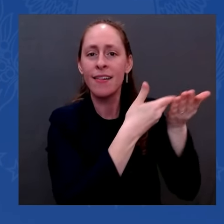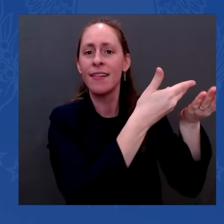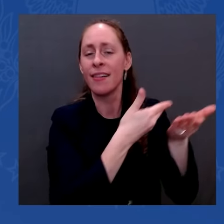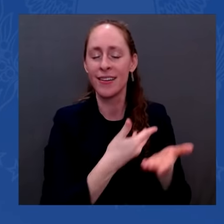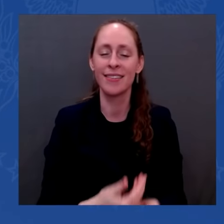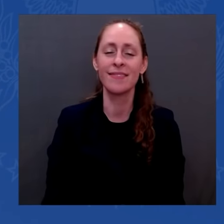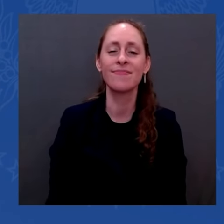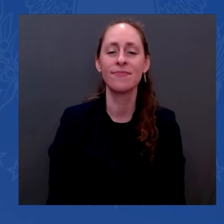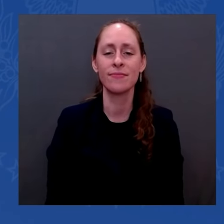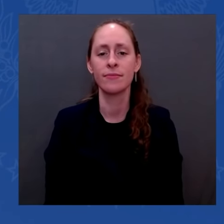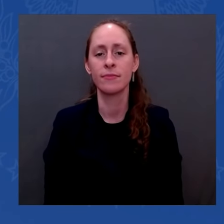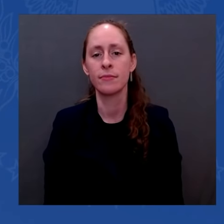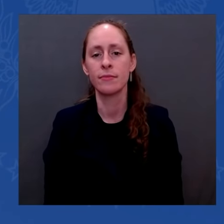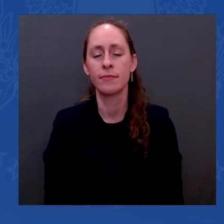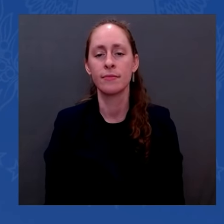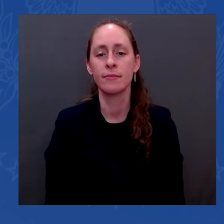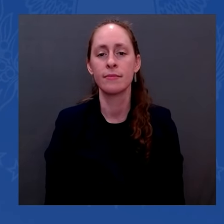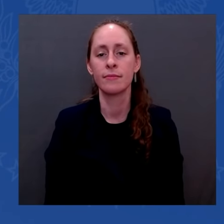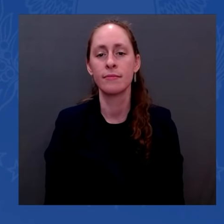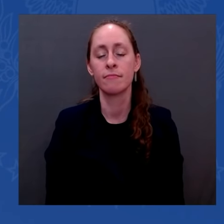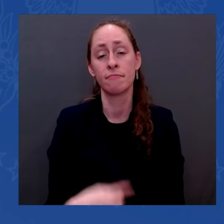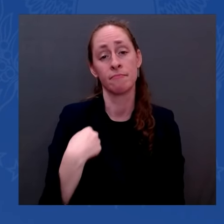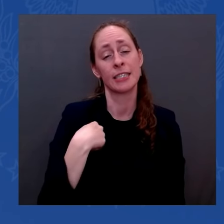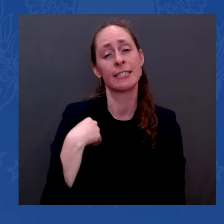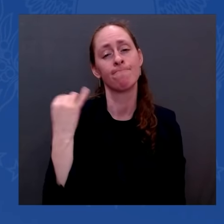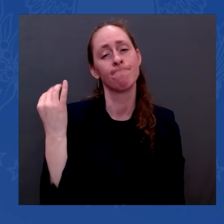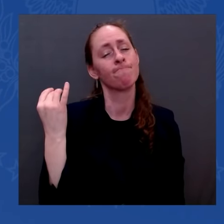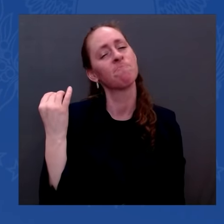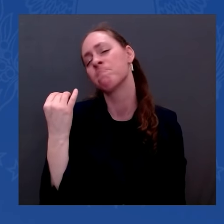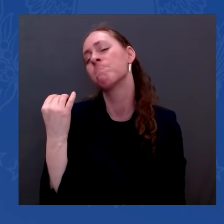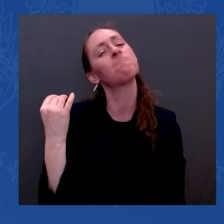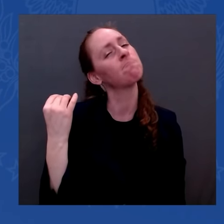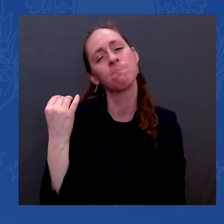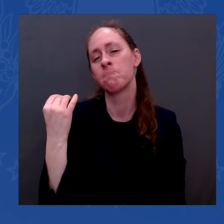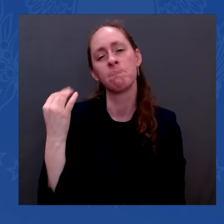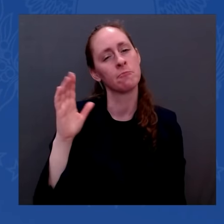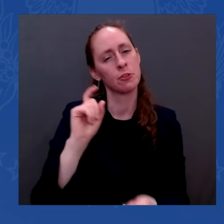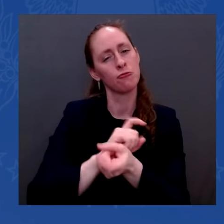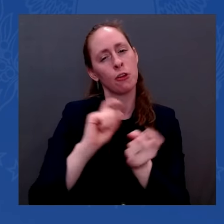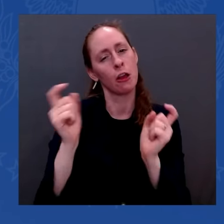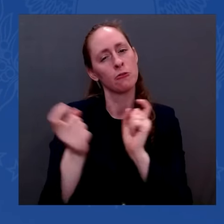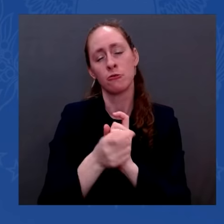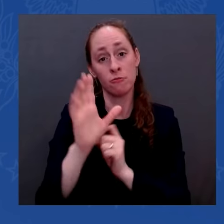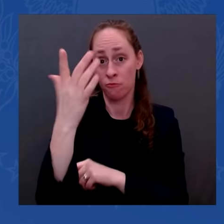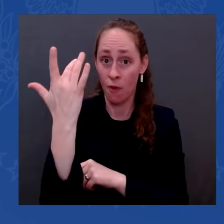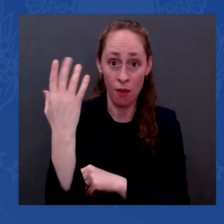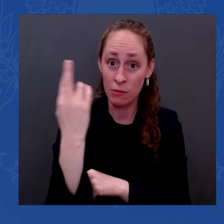when we become dependent on other countries for essential goods like computer chips -- everyone has become aware of that,